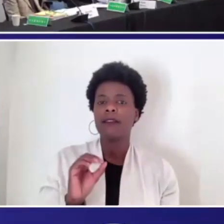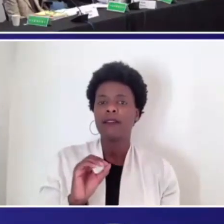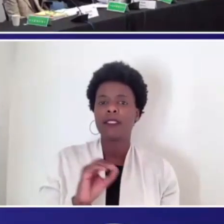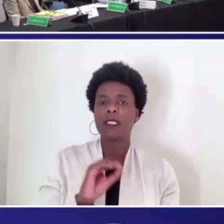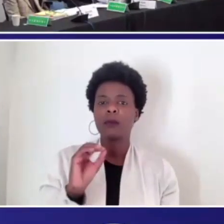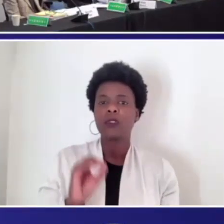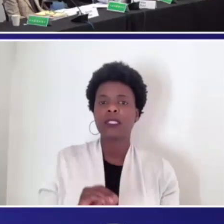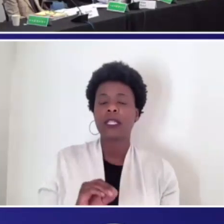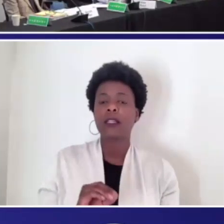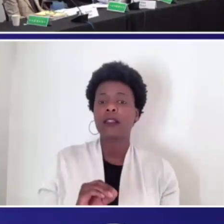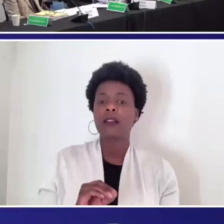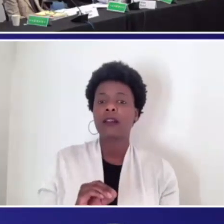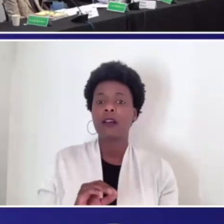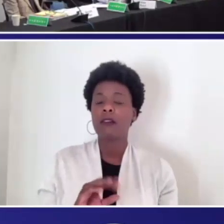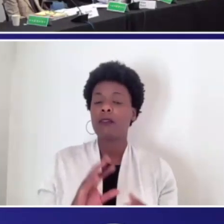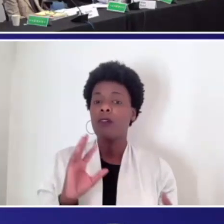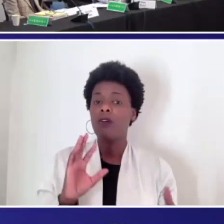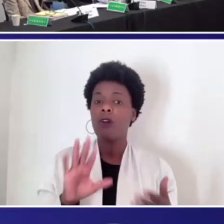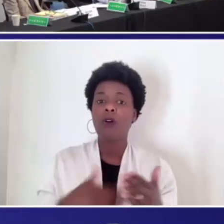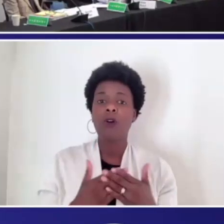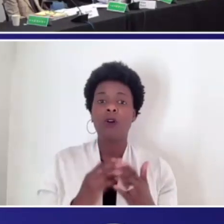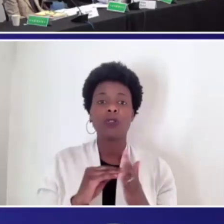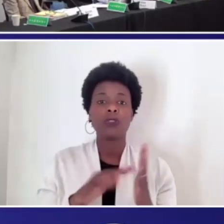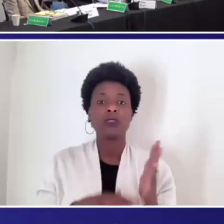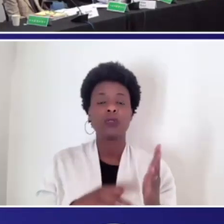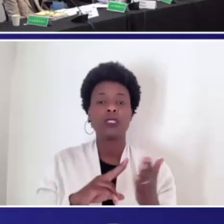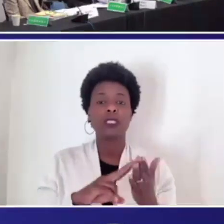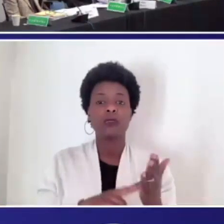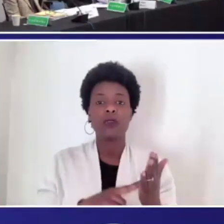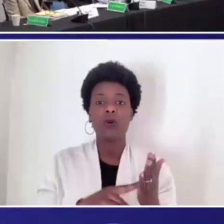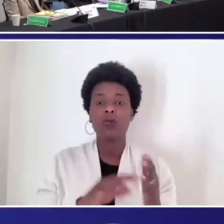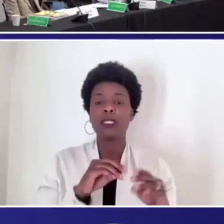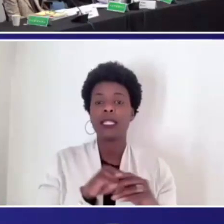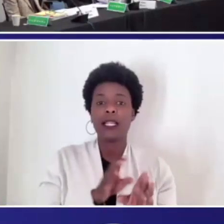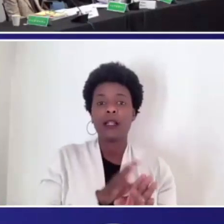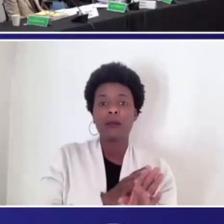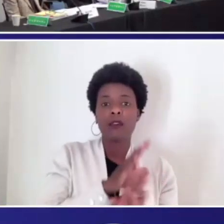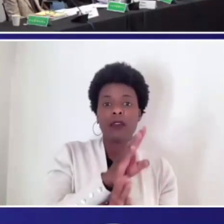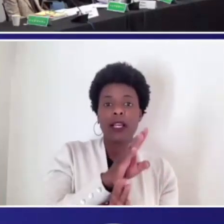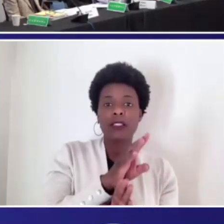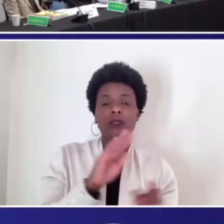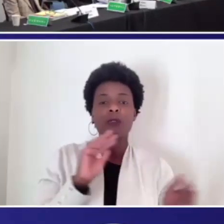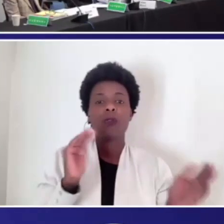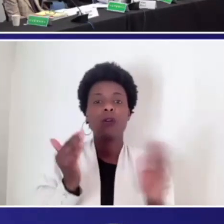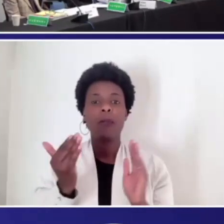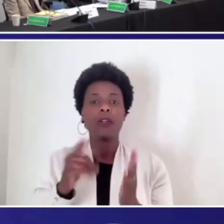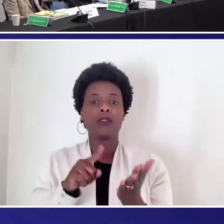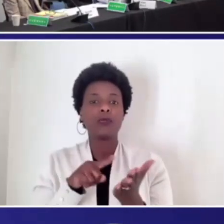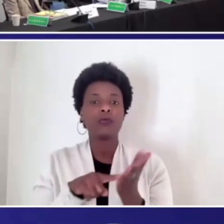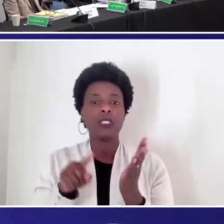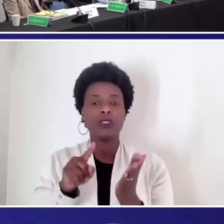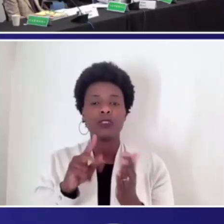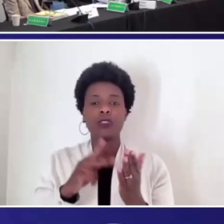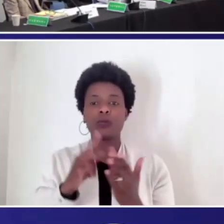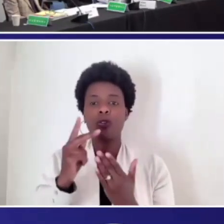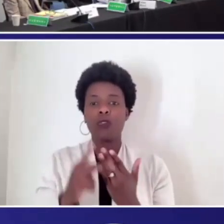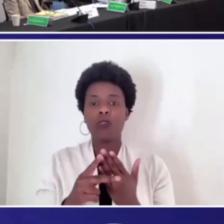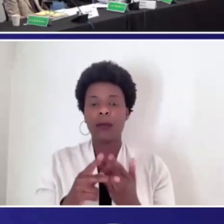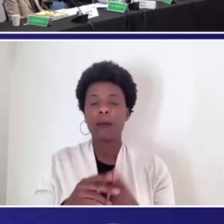total number of students enrolled in a professional versus a research program? We chose 50% because it is the least